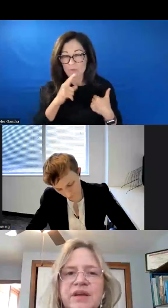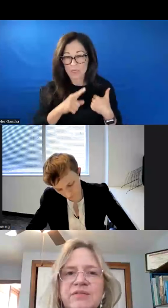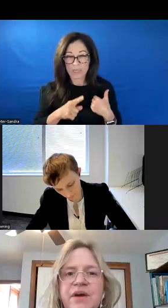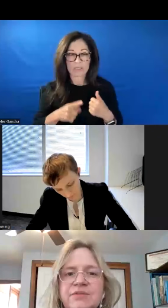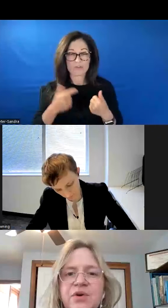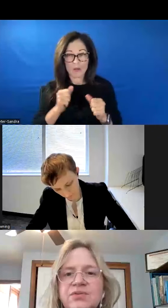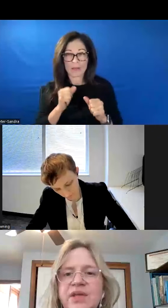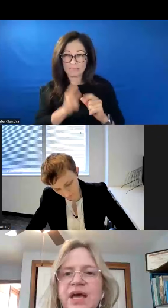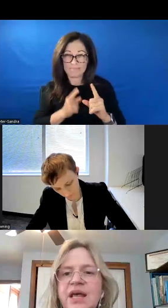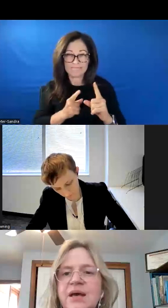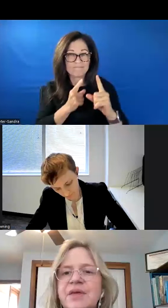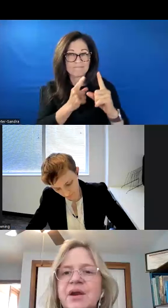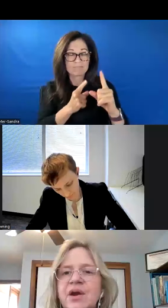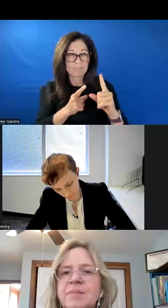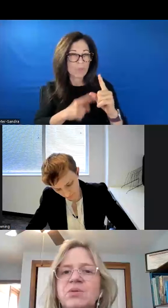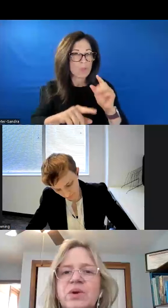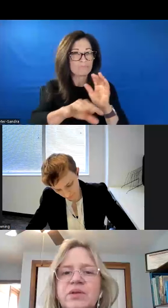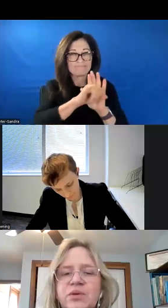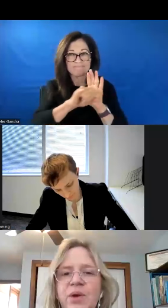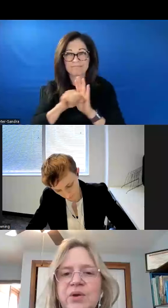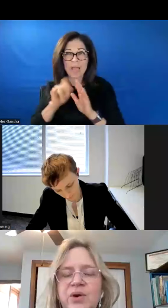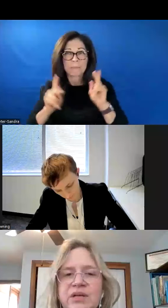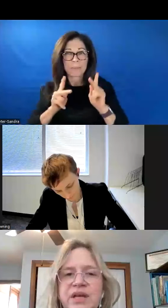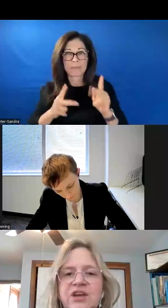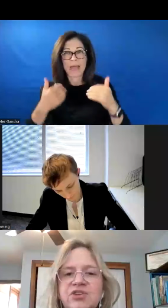IDENTIFY WHAT FOLKS THAT ARE COMING WITH THE RIGHT ORIENTATION